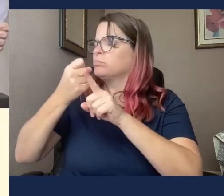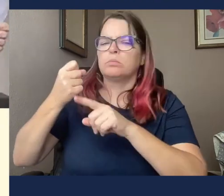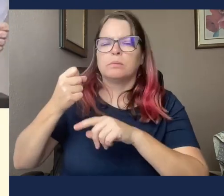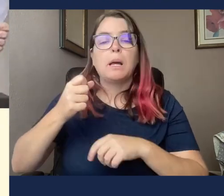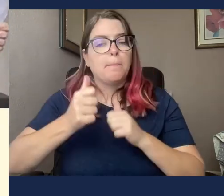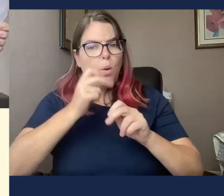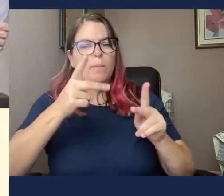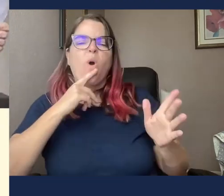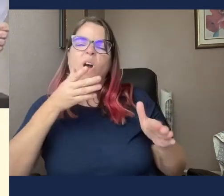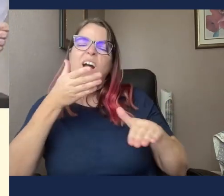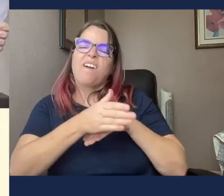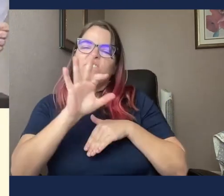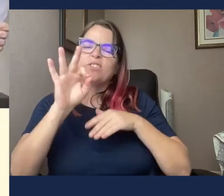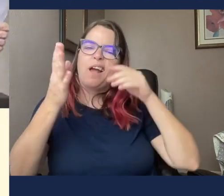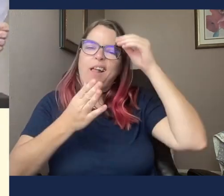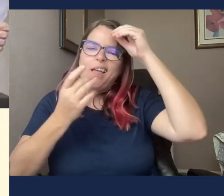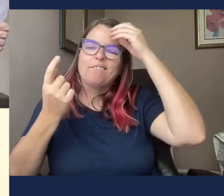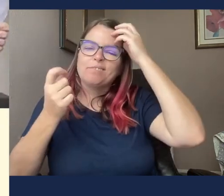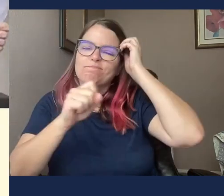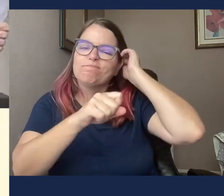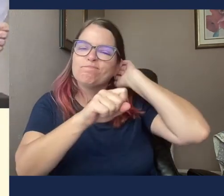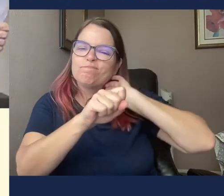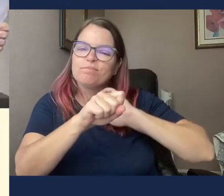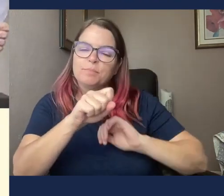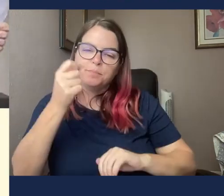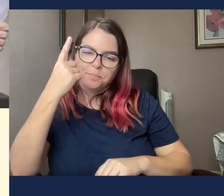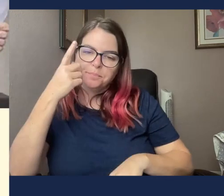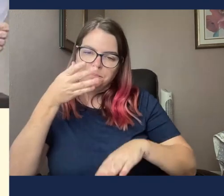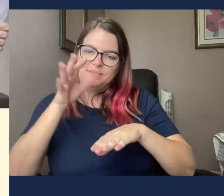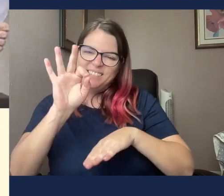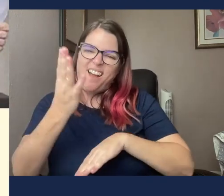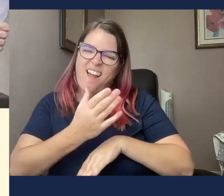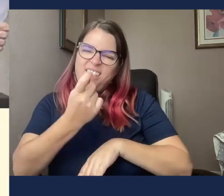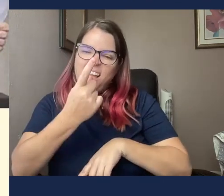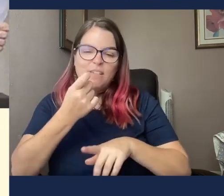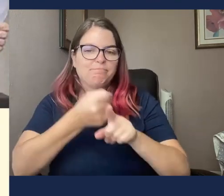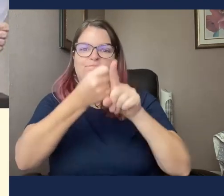be suspicious of Muslims running for office or serving the greater community. And this also leads to not supporting